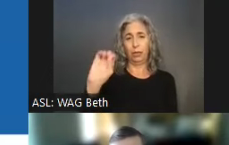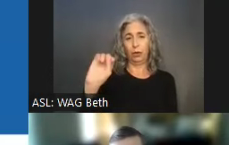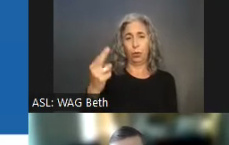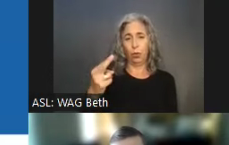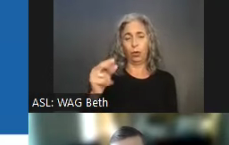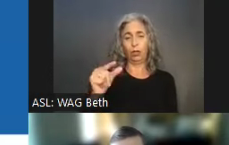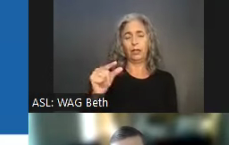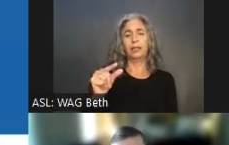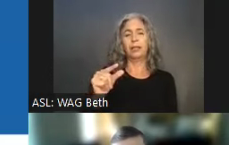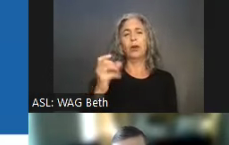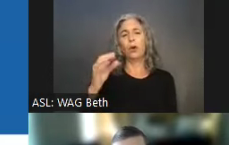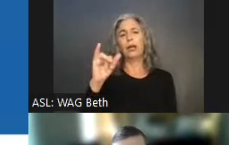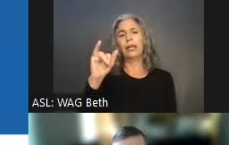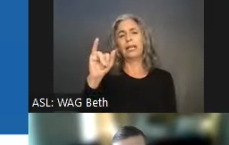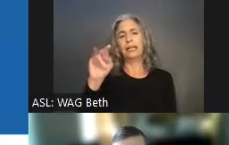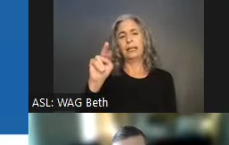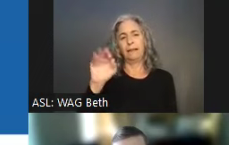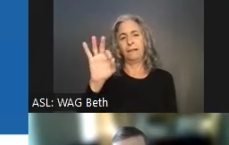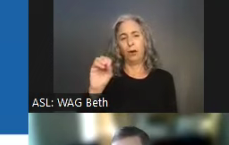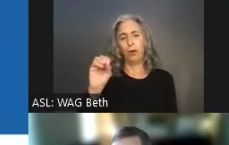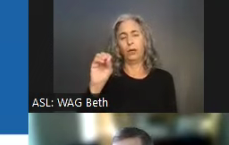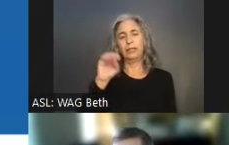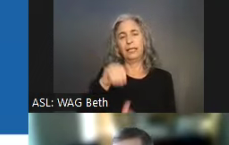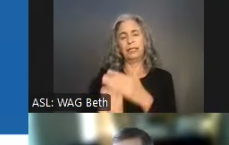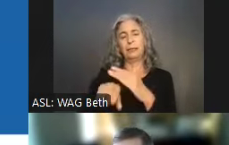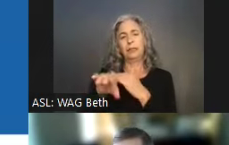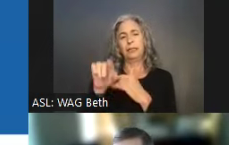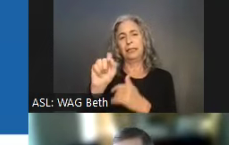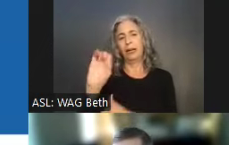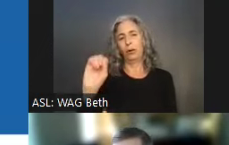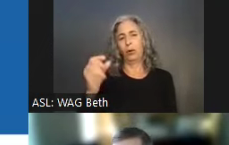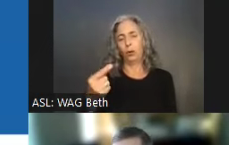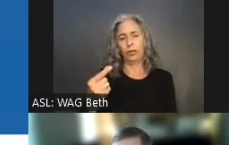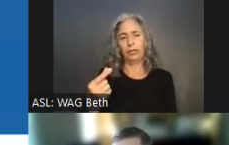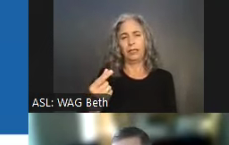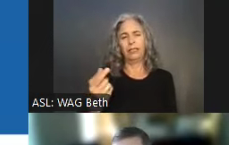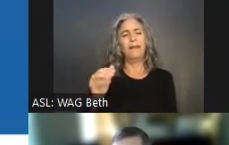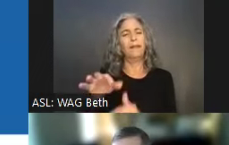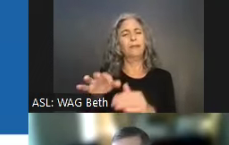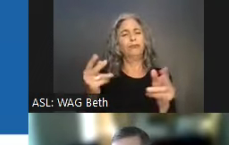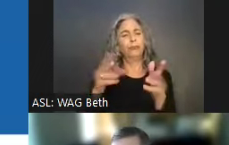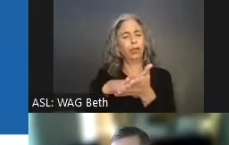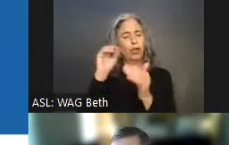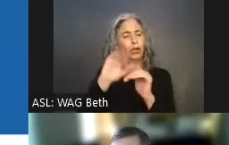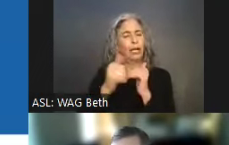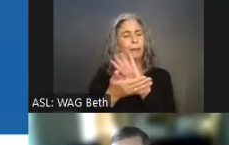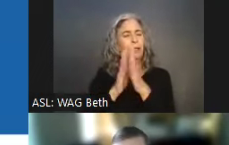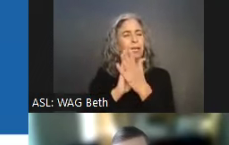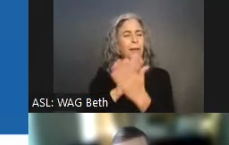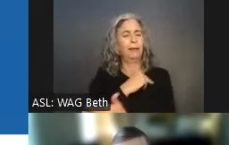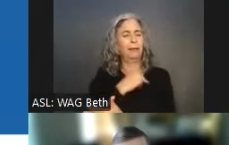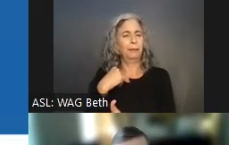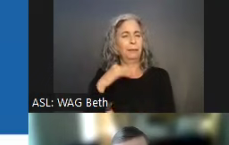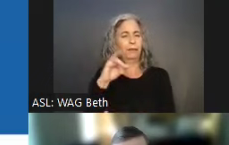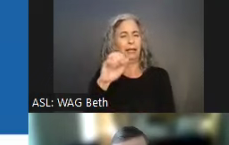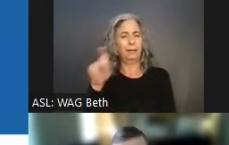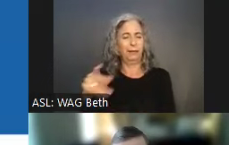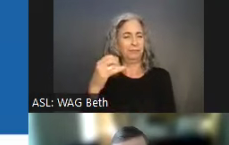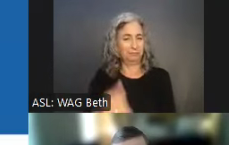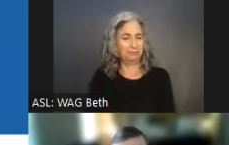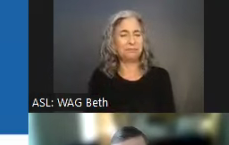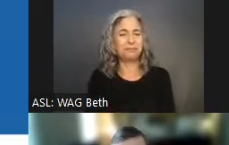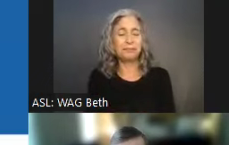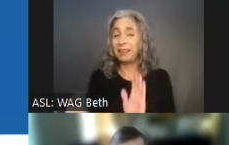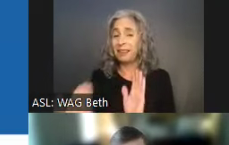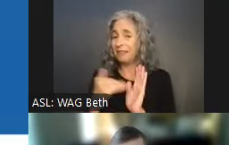info@accessibilityassociation.org to see how you can become an IAAP member today. Once again,